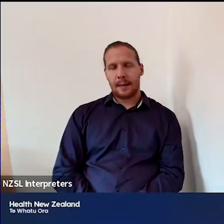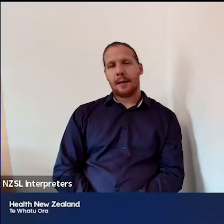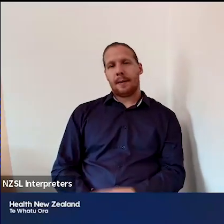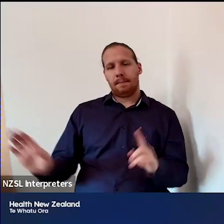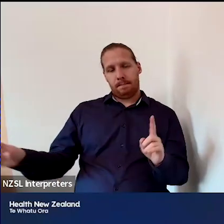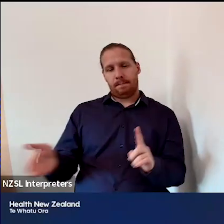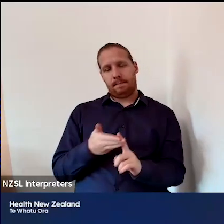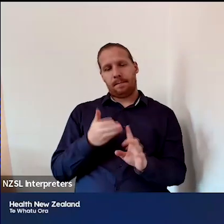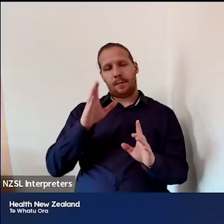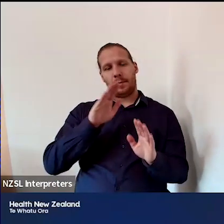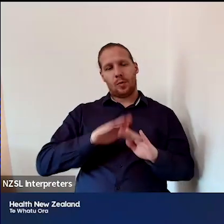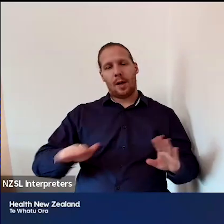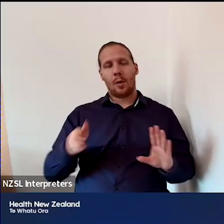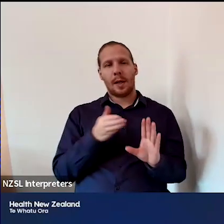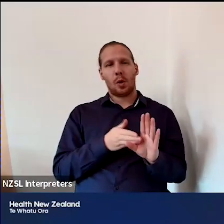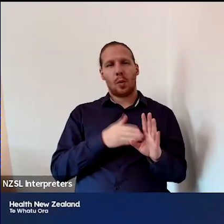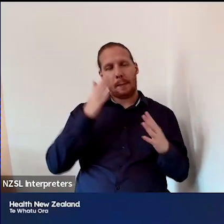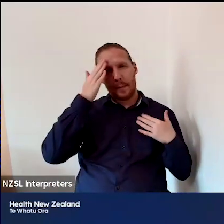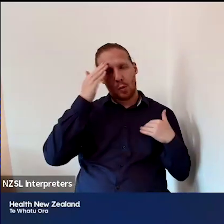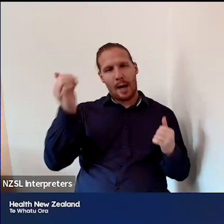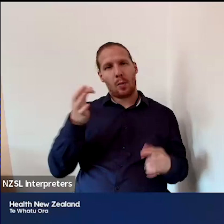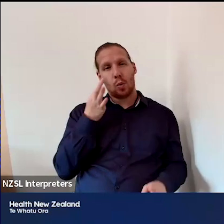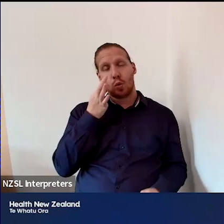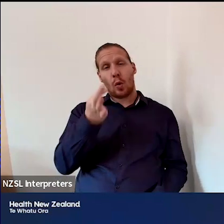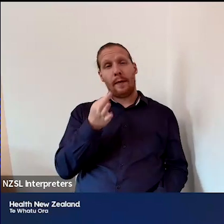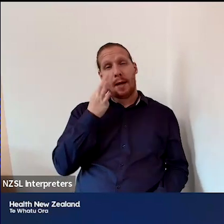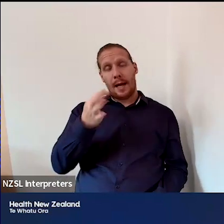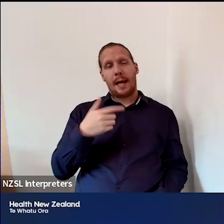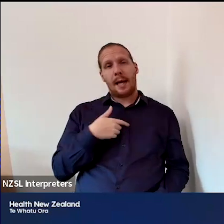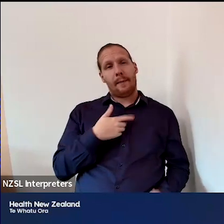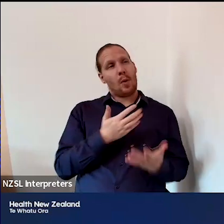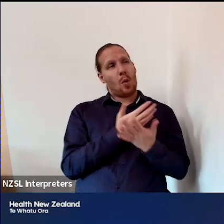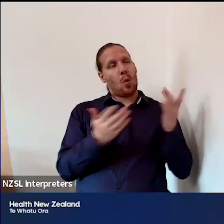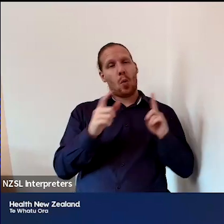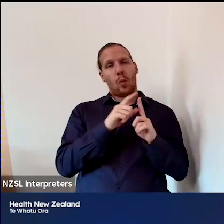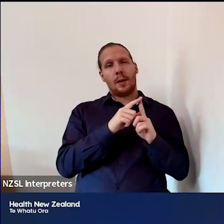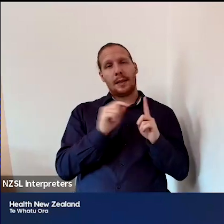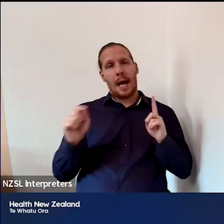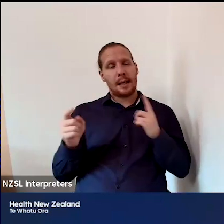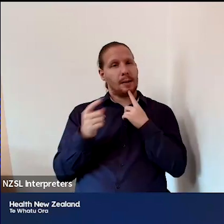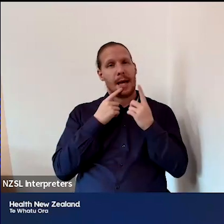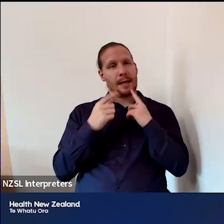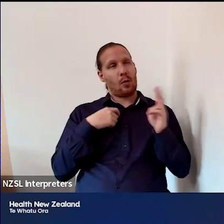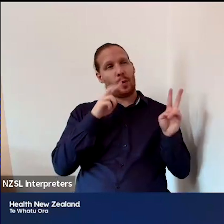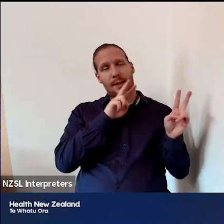So, all of the data that we see about youth mental distress that's often replicated in the media with saying, you know,